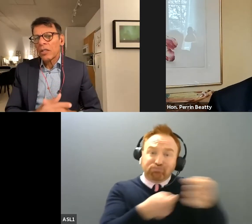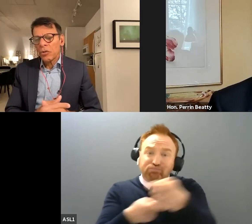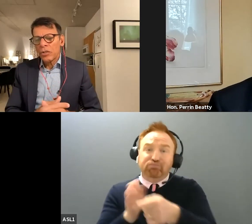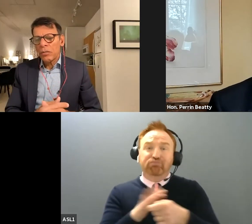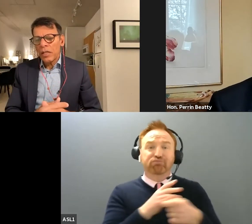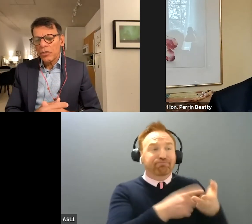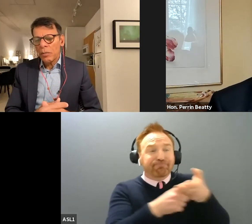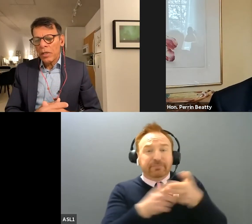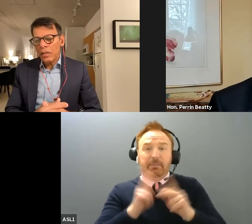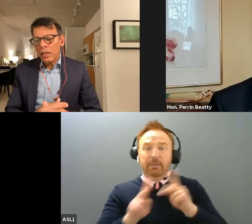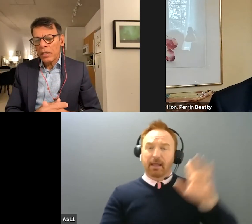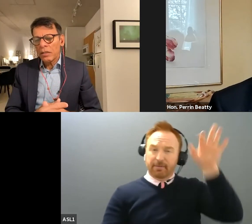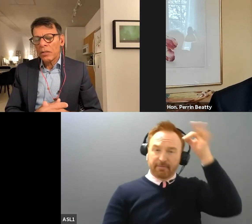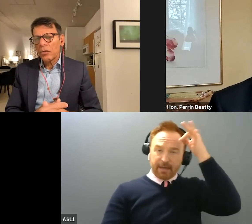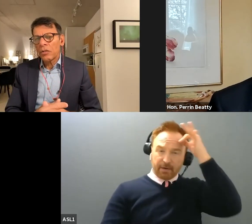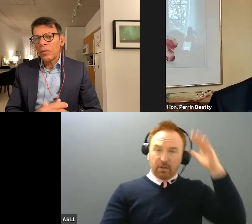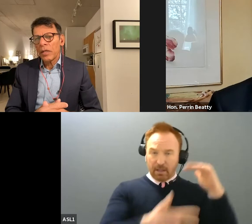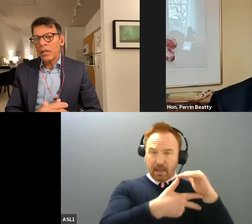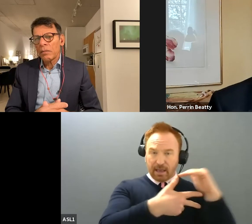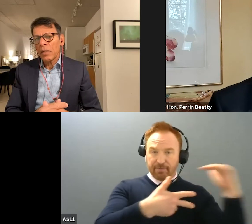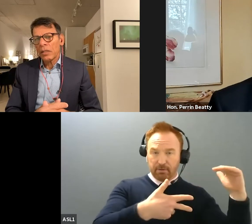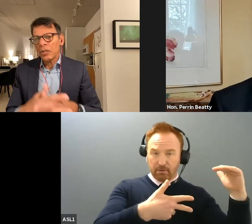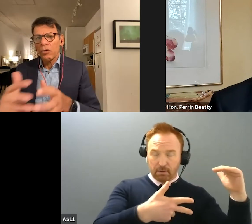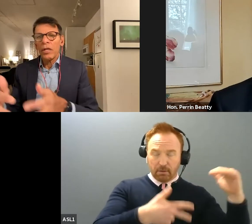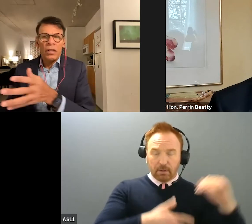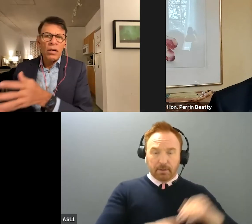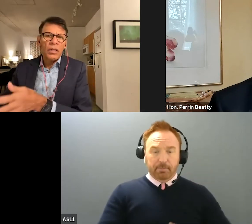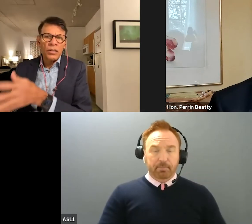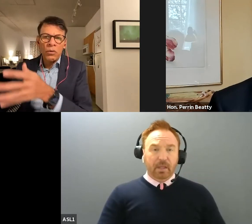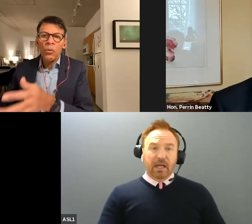showing some leadership. And I think this is going to be historic in the context of the work